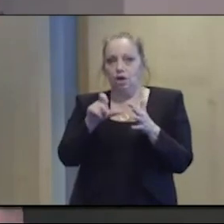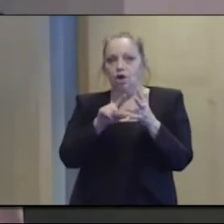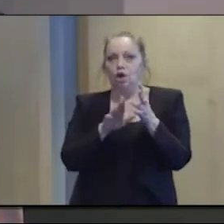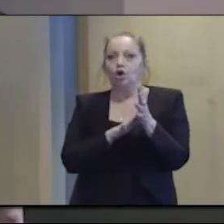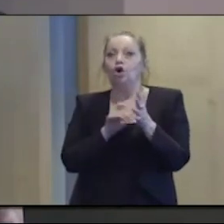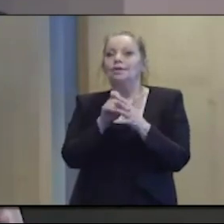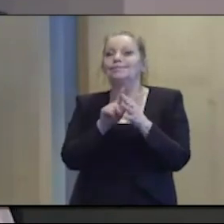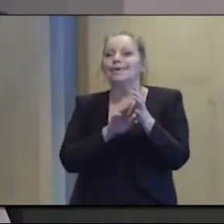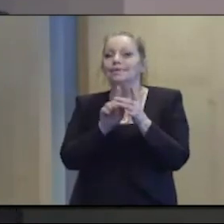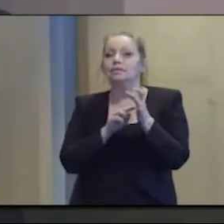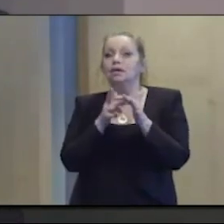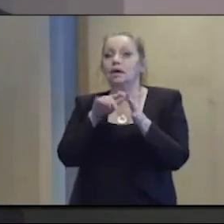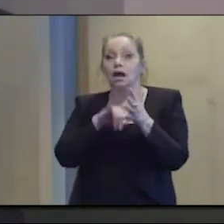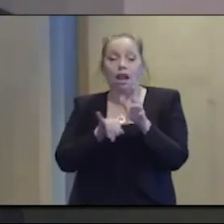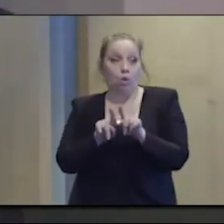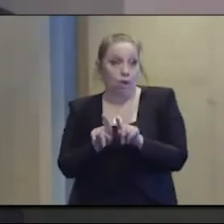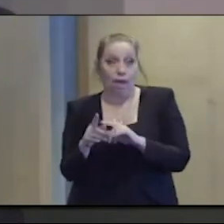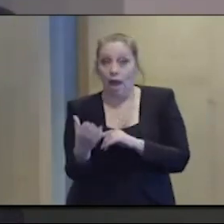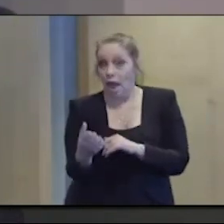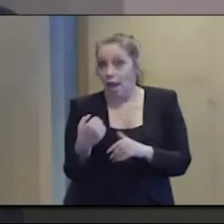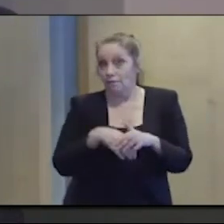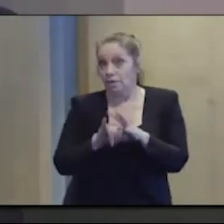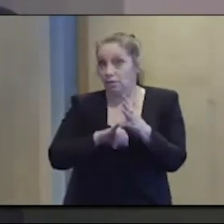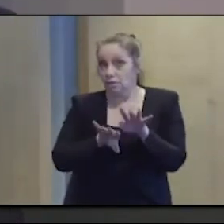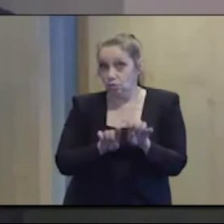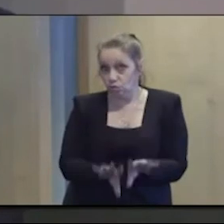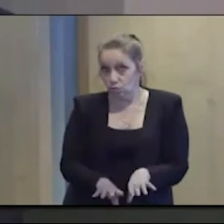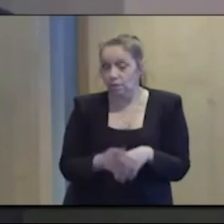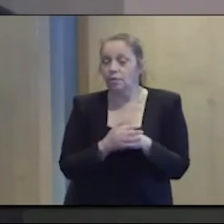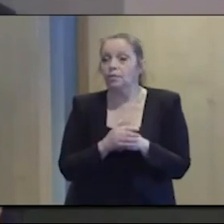to support the network by electronet the transmission network service provider over there,